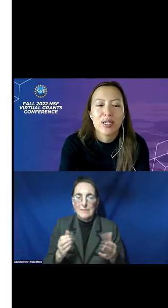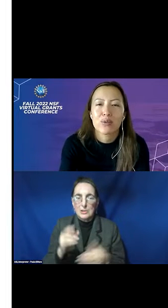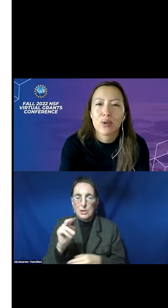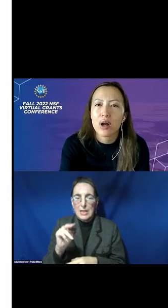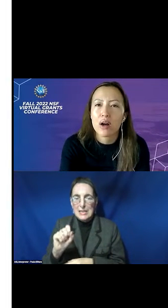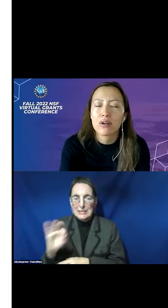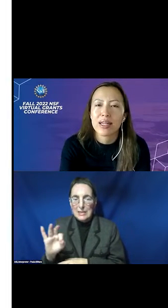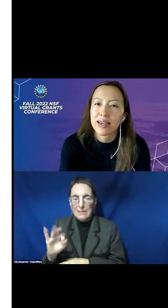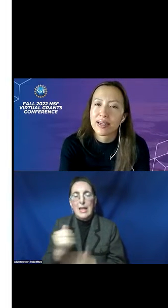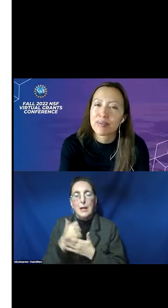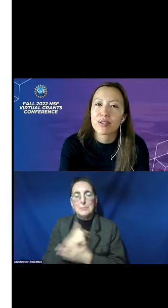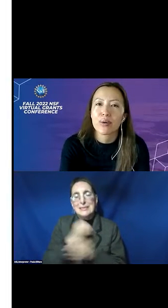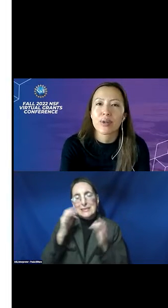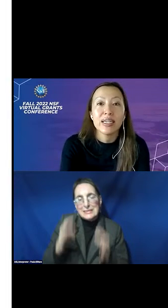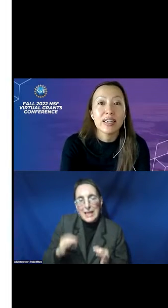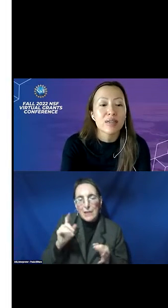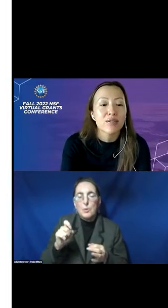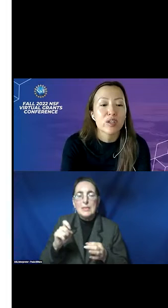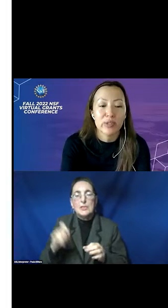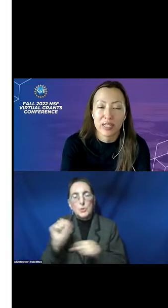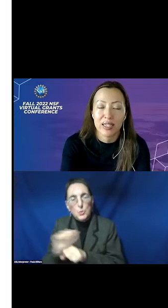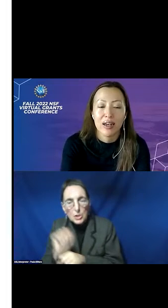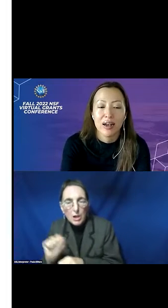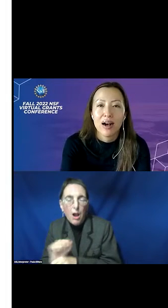to work on, or enhancements, or needs of the community.